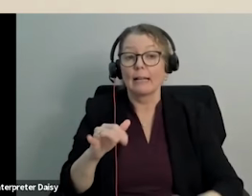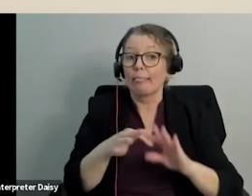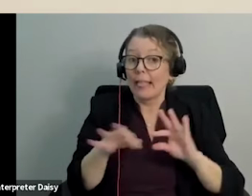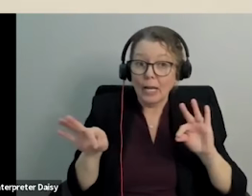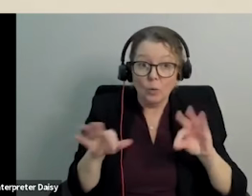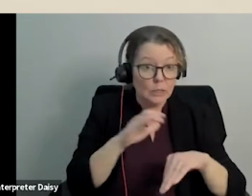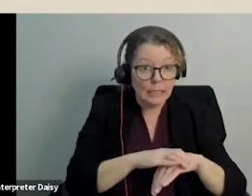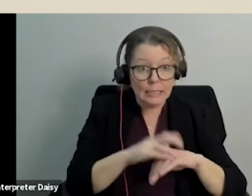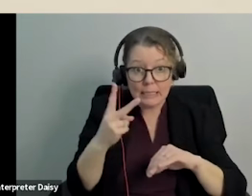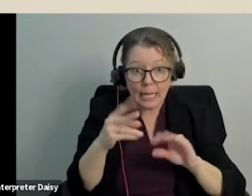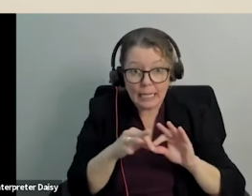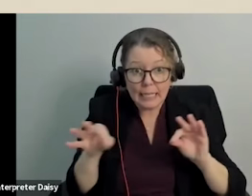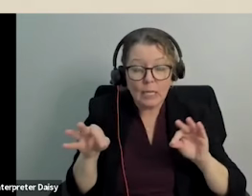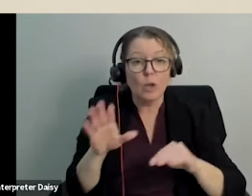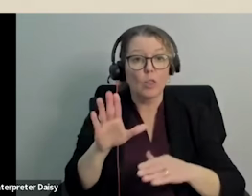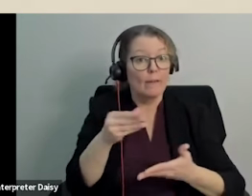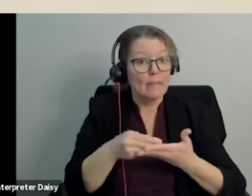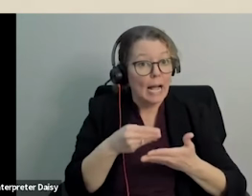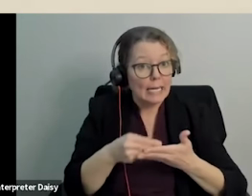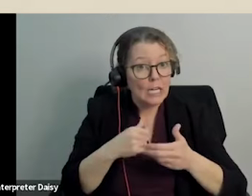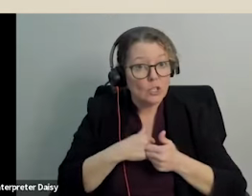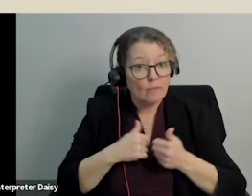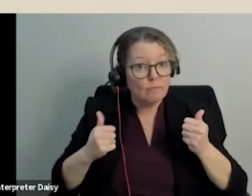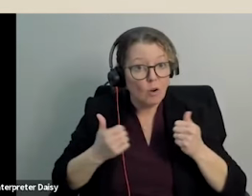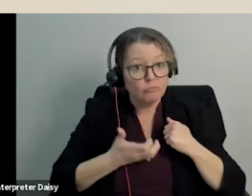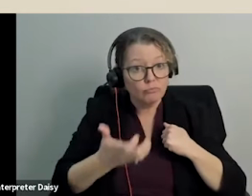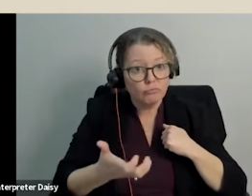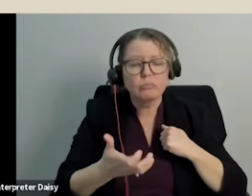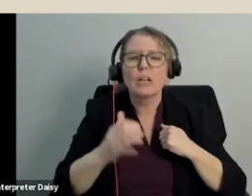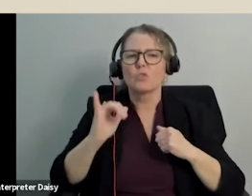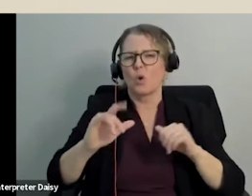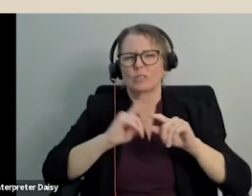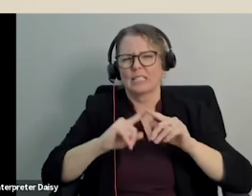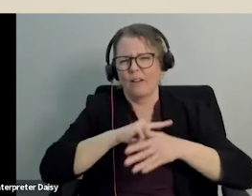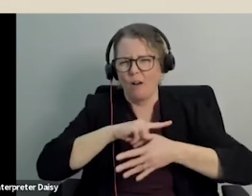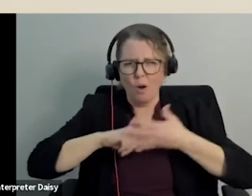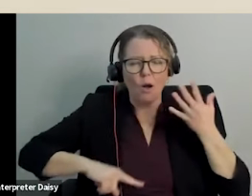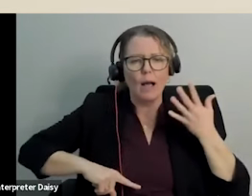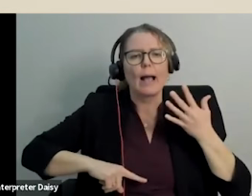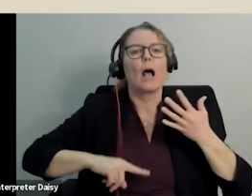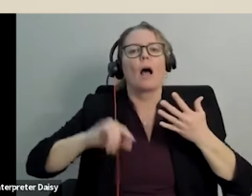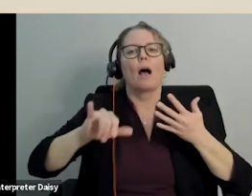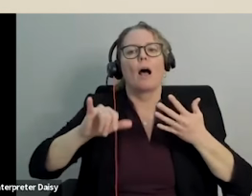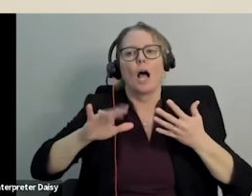their financial vulnerability as well. So these are all different types of questions that can get you more of a holistic picture